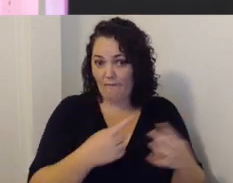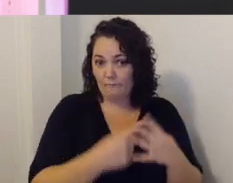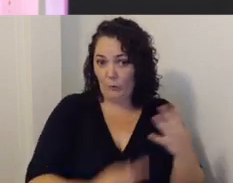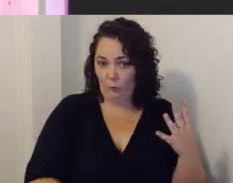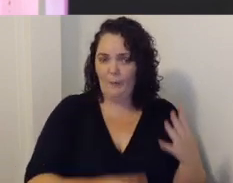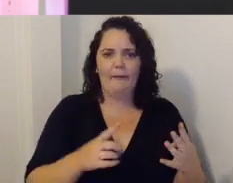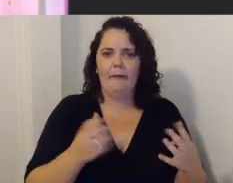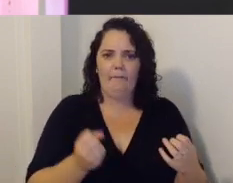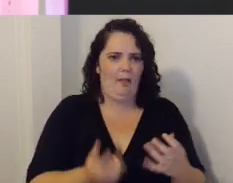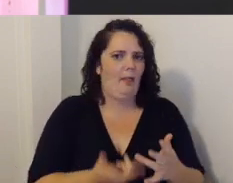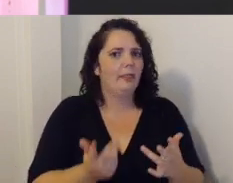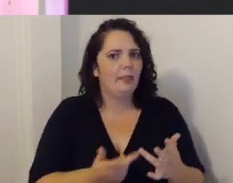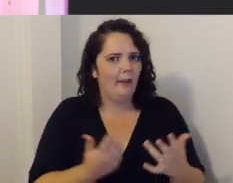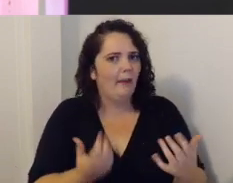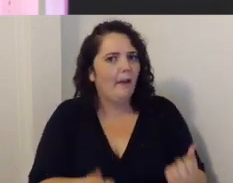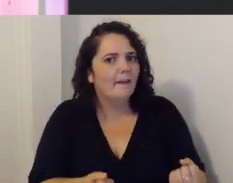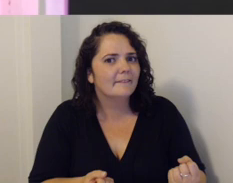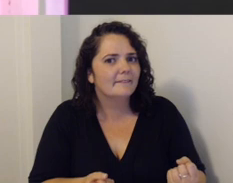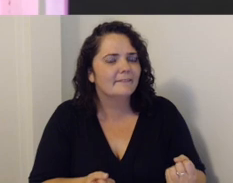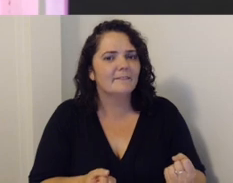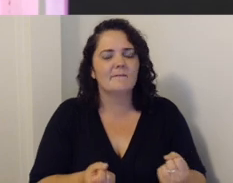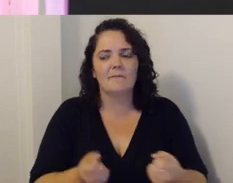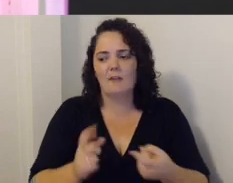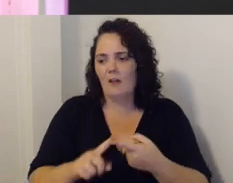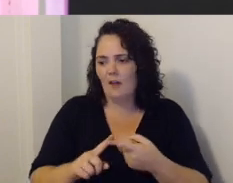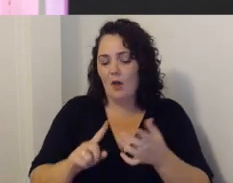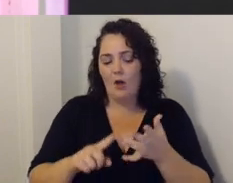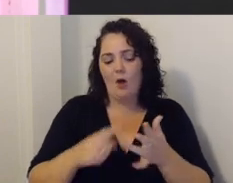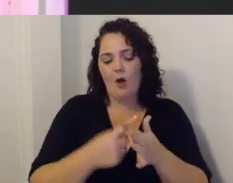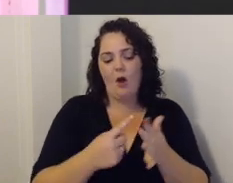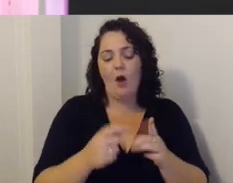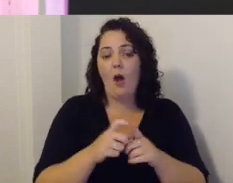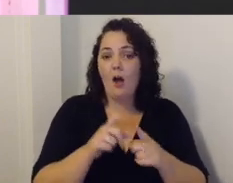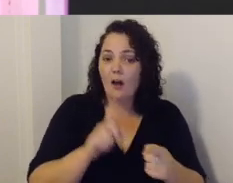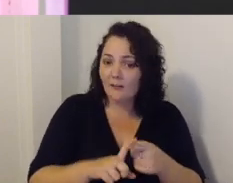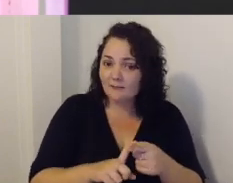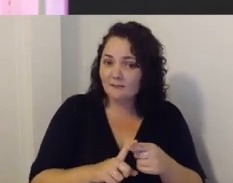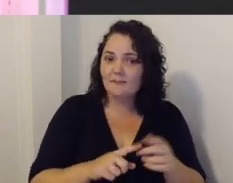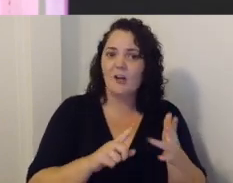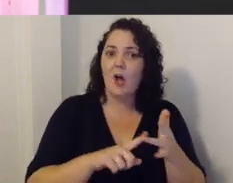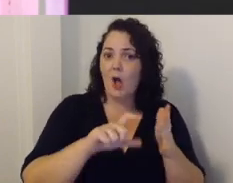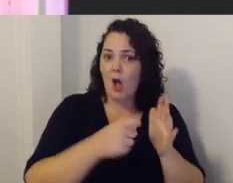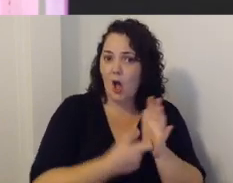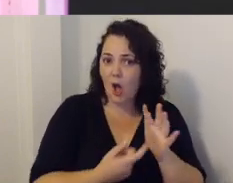add to the surface of a paper um as I mentioned before oxides, ochres, white pigments like titaniums